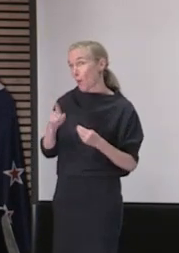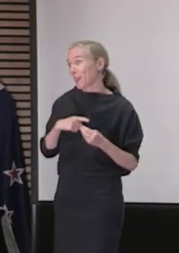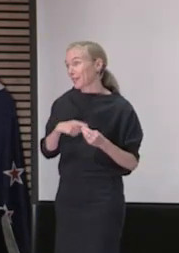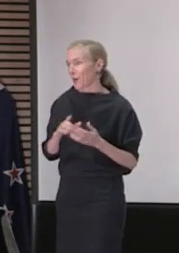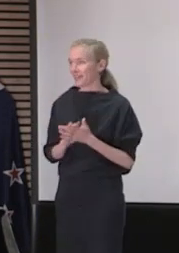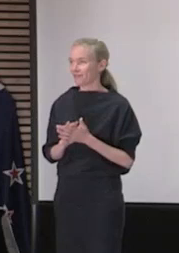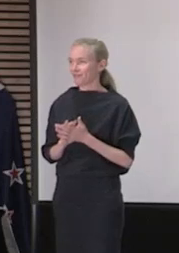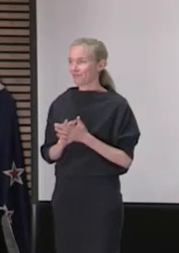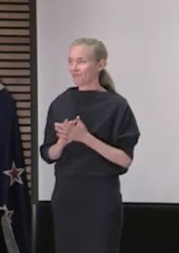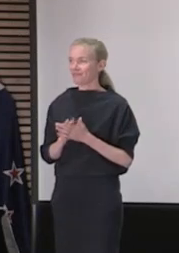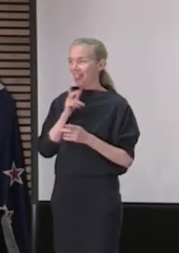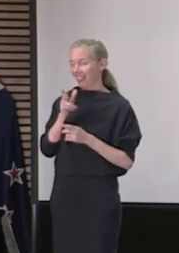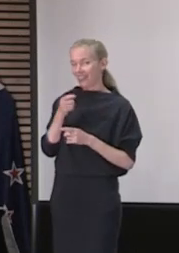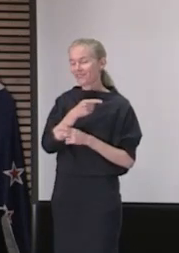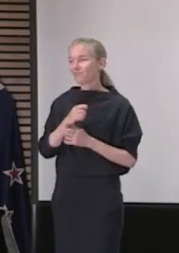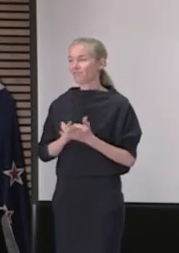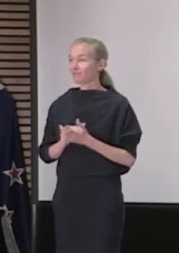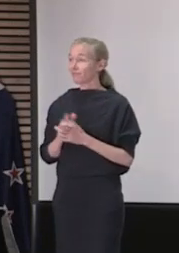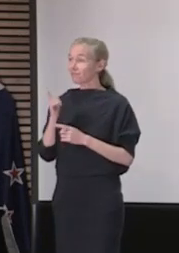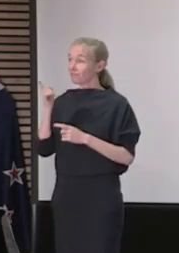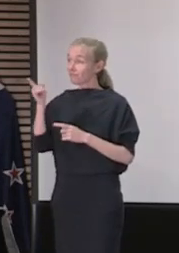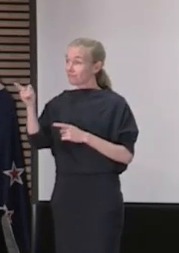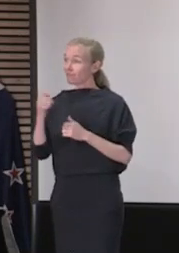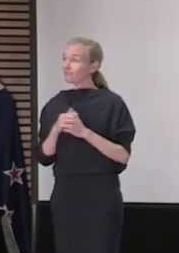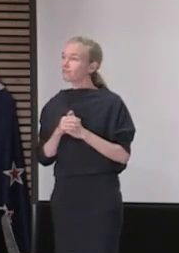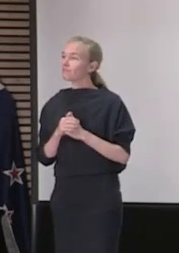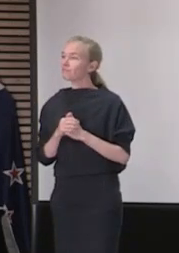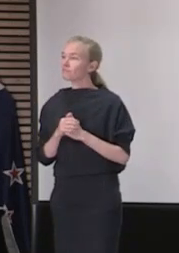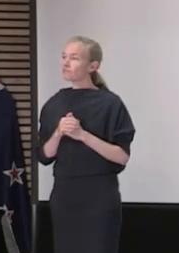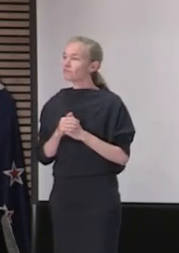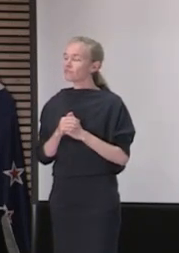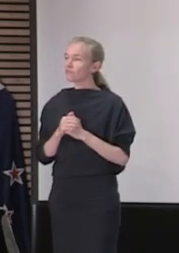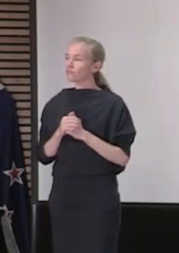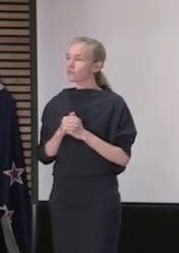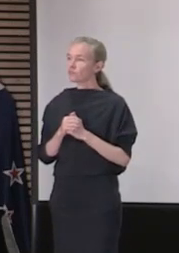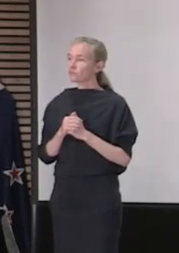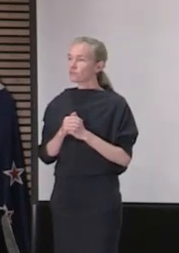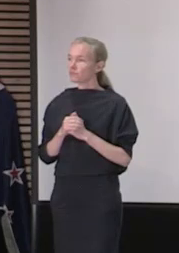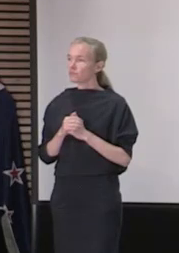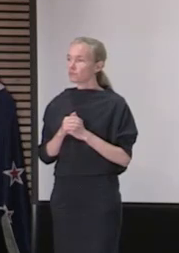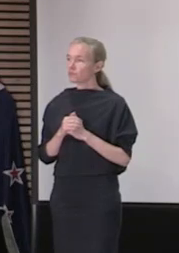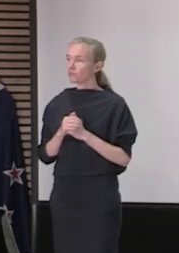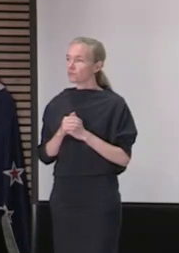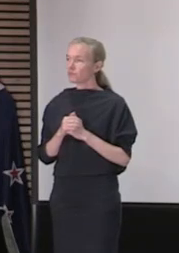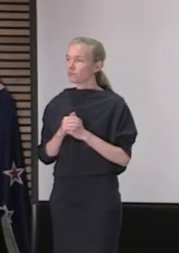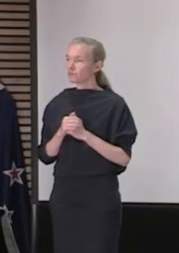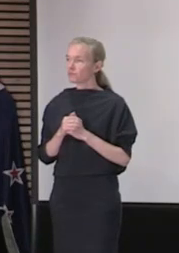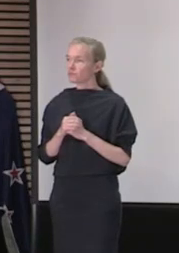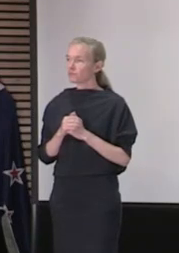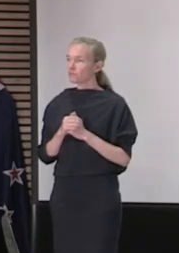will it need tobe in place and voluntarybefore we can look at it?